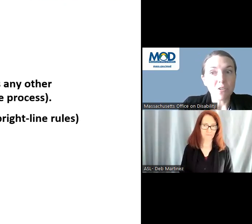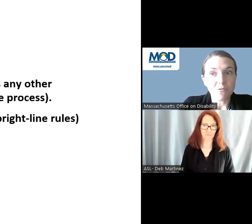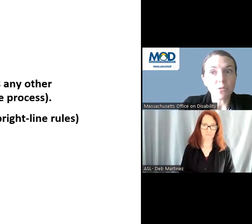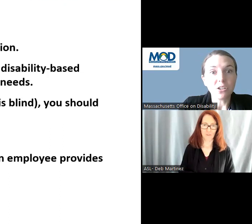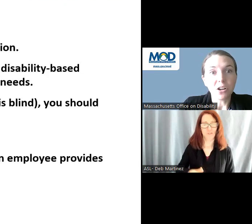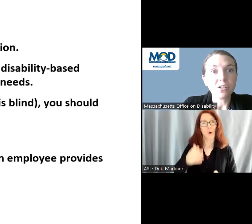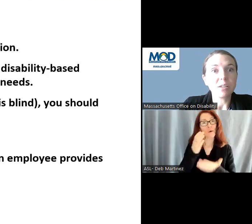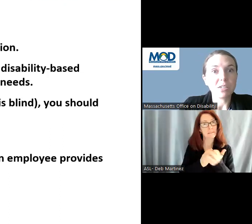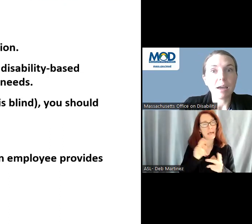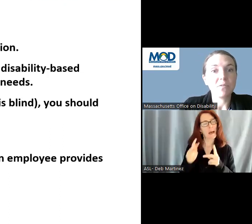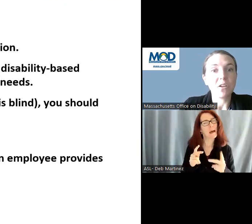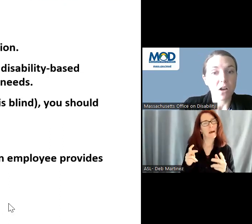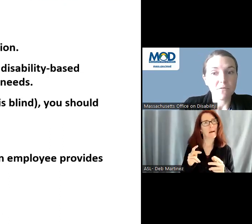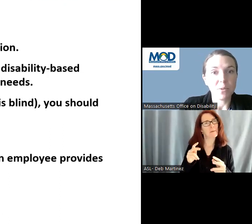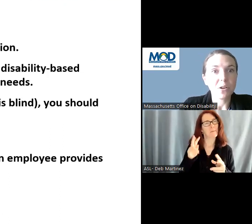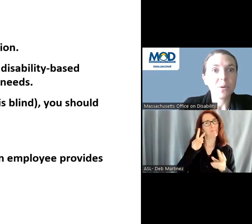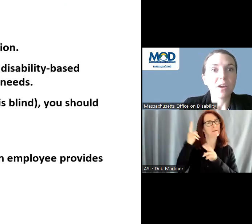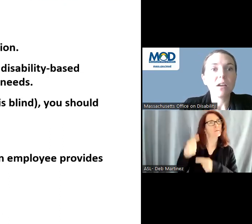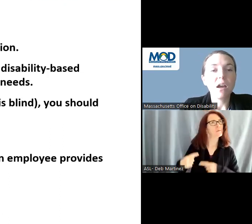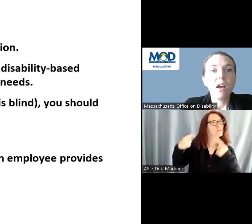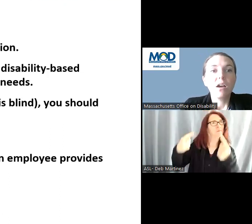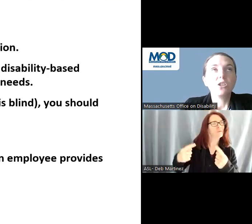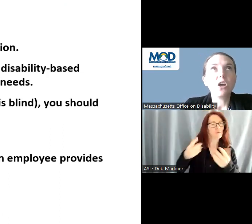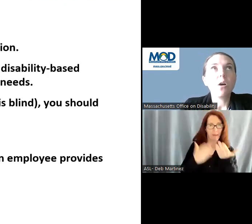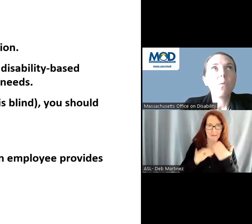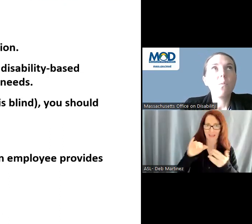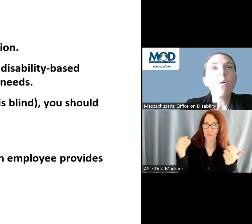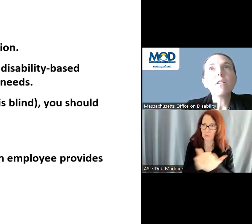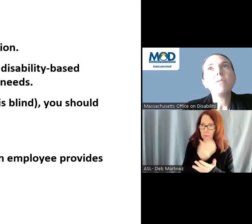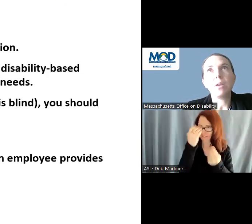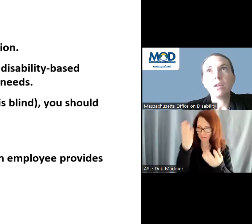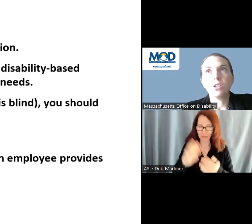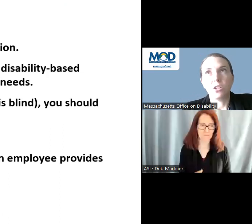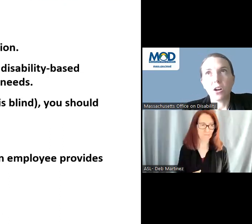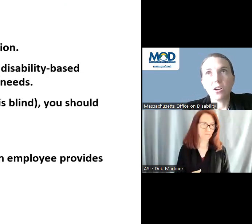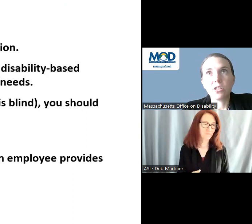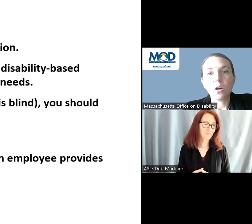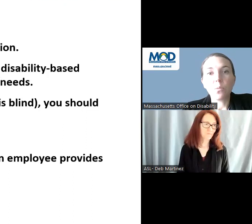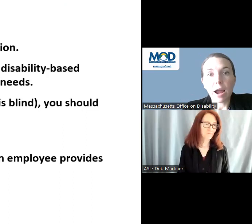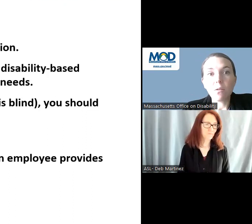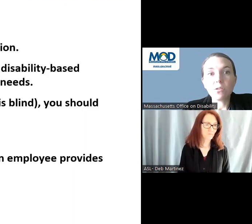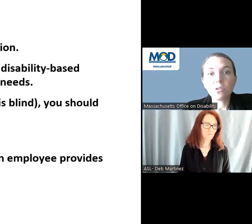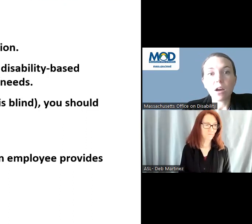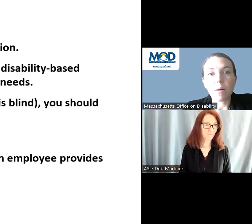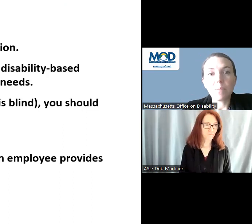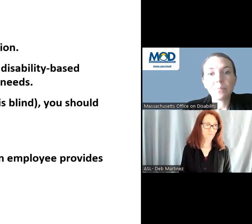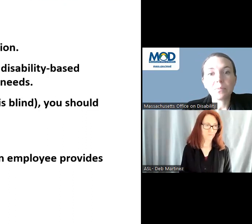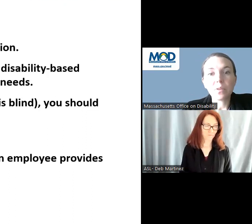to learn sometimes they're not familiar with it so one of the big concerns around animals